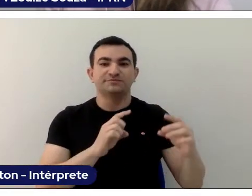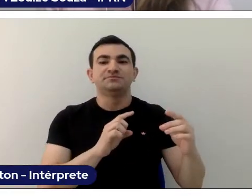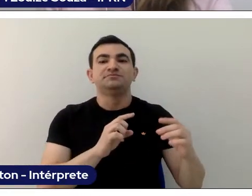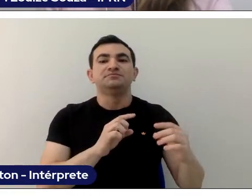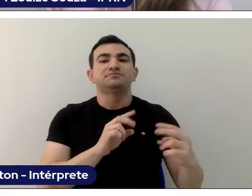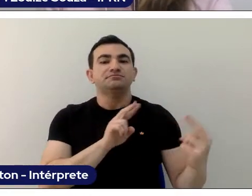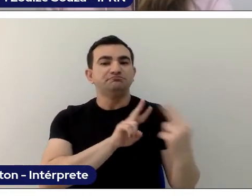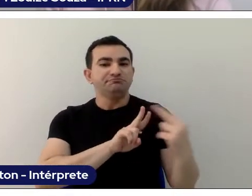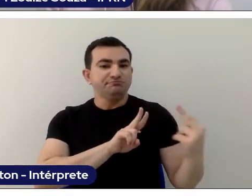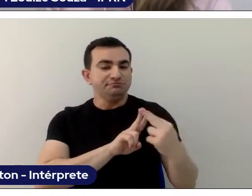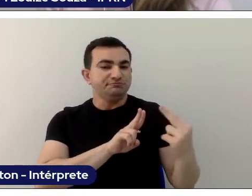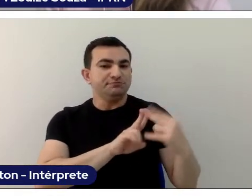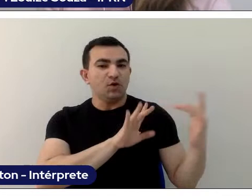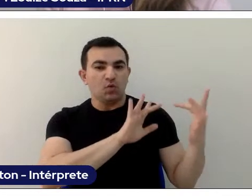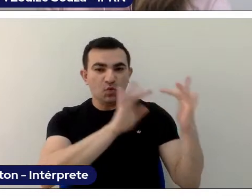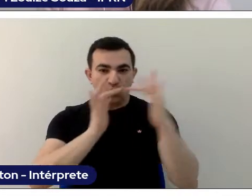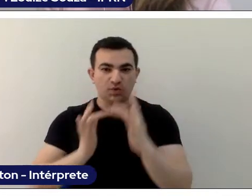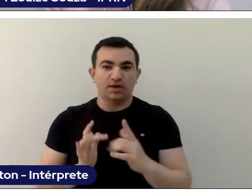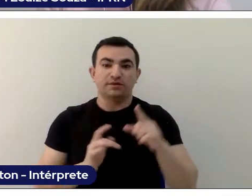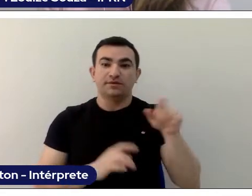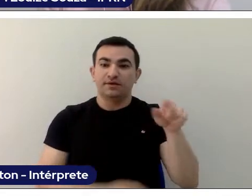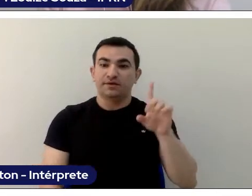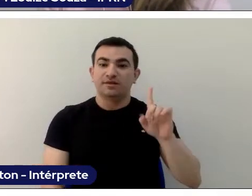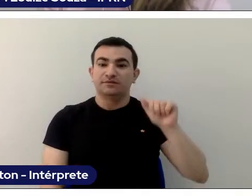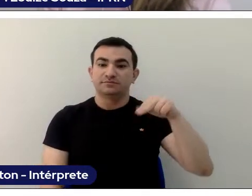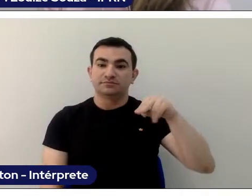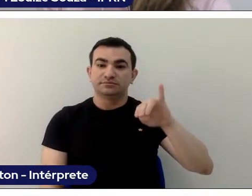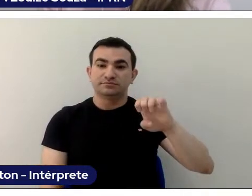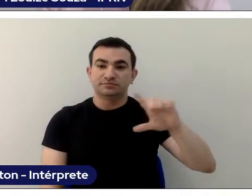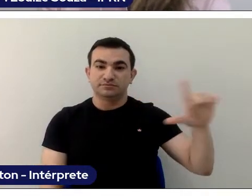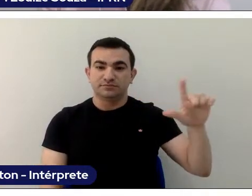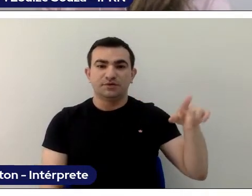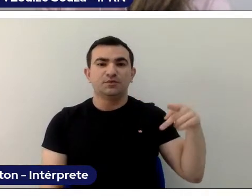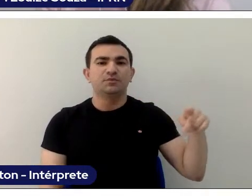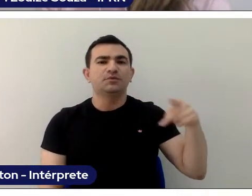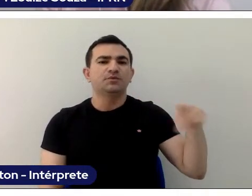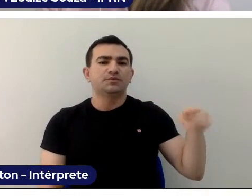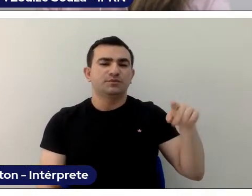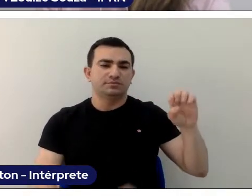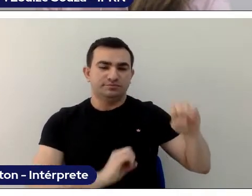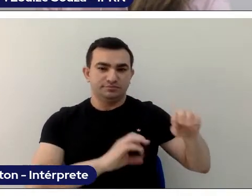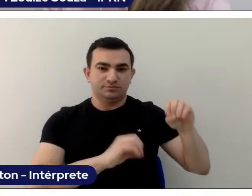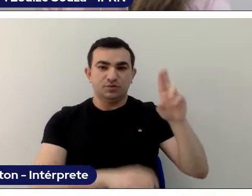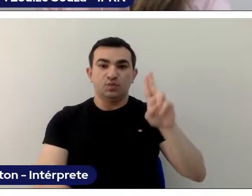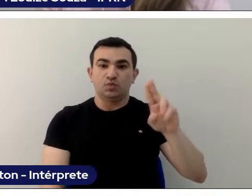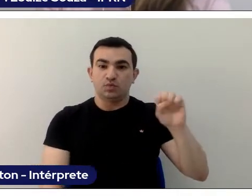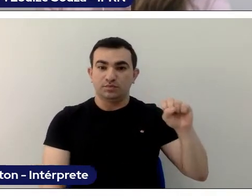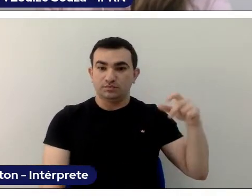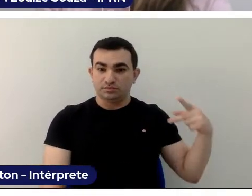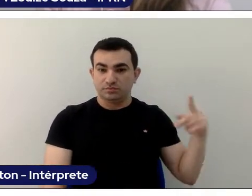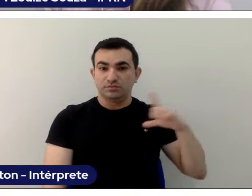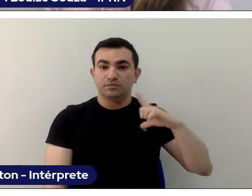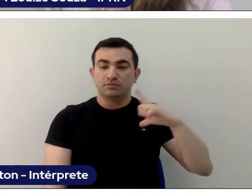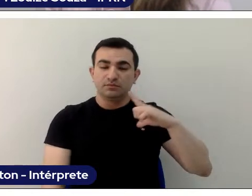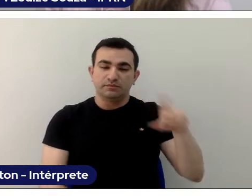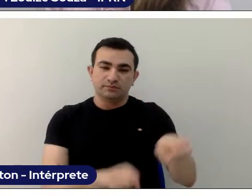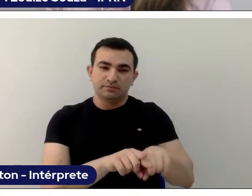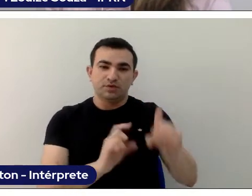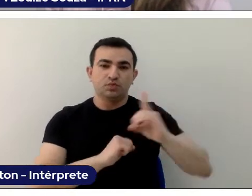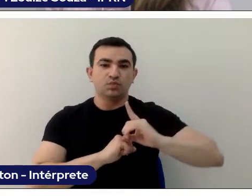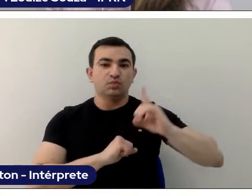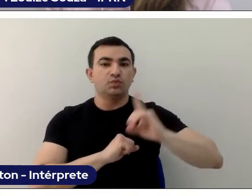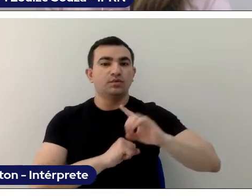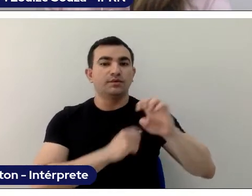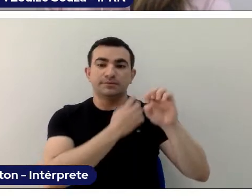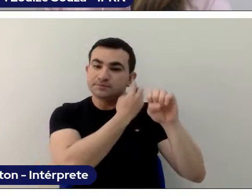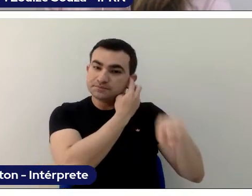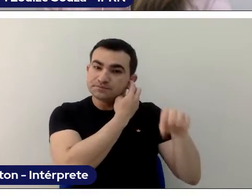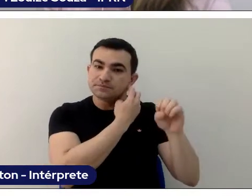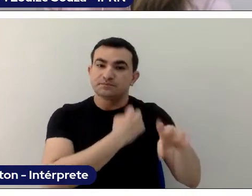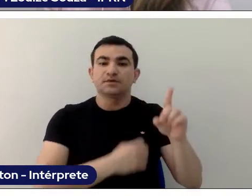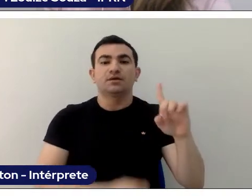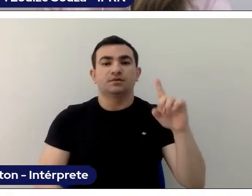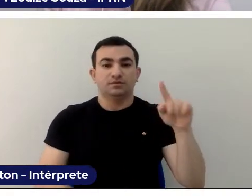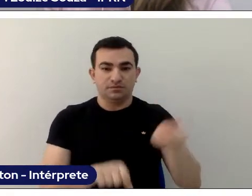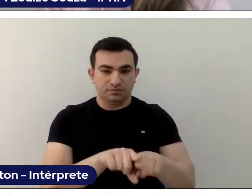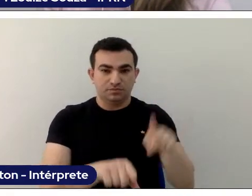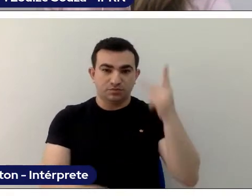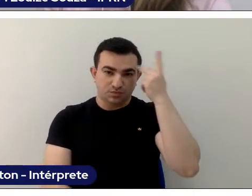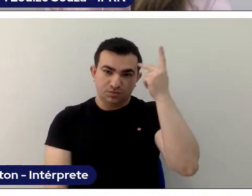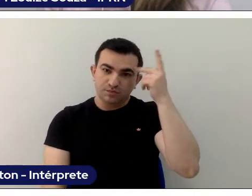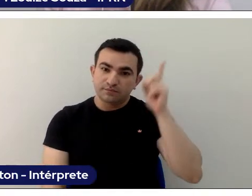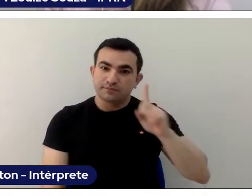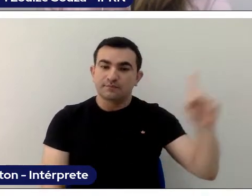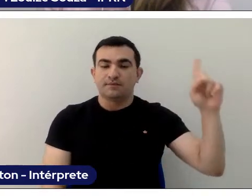He is a professor at the Faculty of Education, at University of São Paulo (USP), as well as a doctor in Education also at USP. He has a masters degree in Political Sciences, and Bachelor in Social Sciences also at USP,